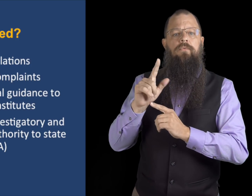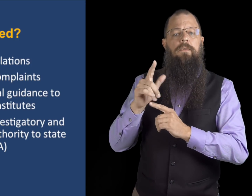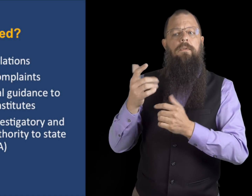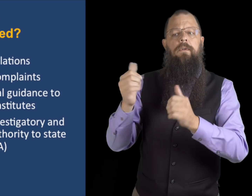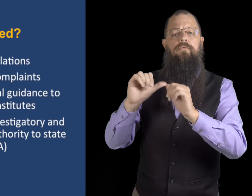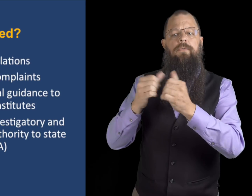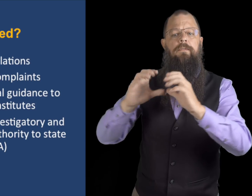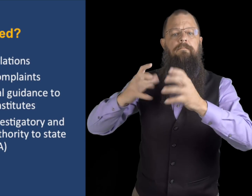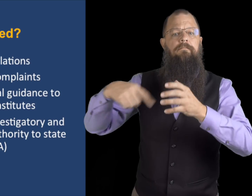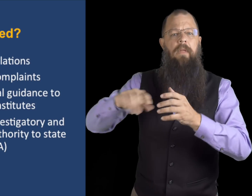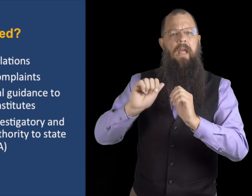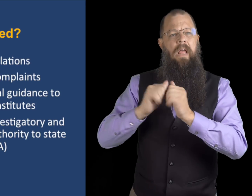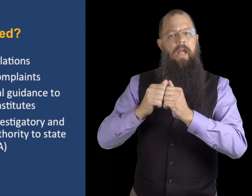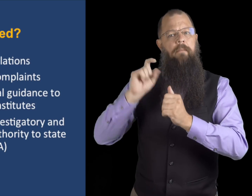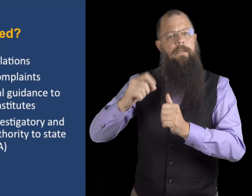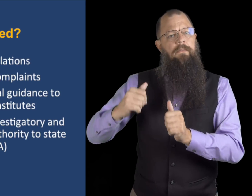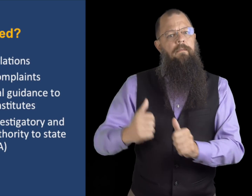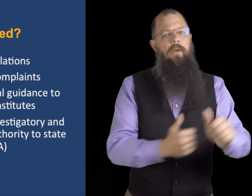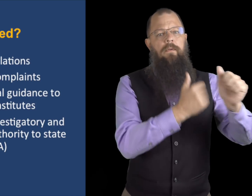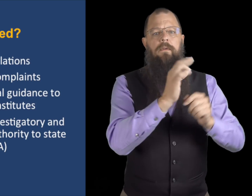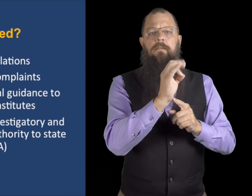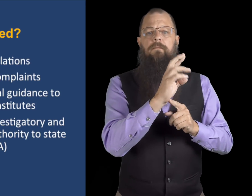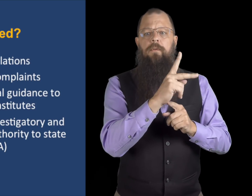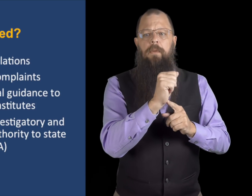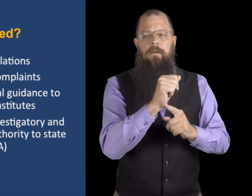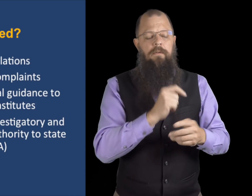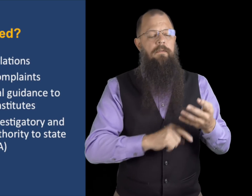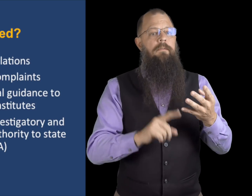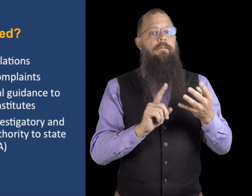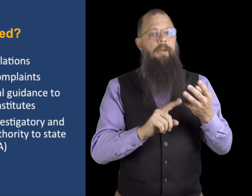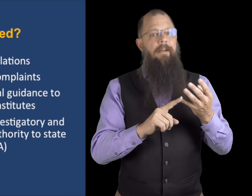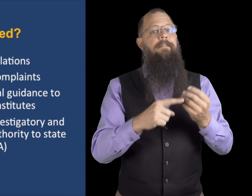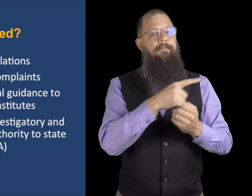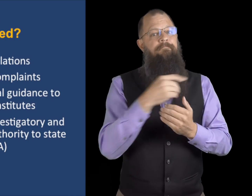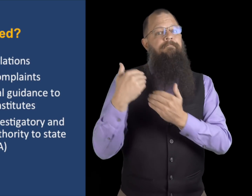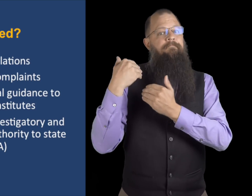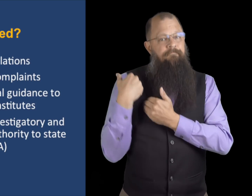FERPA. They provide formal guidance to educational entities about compliance